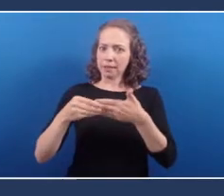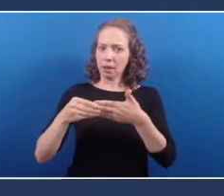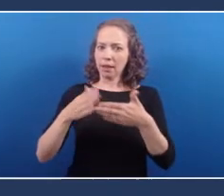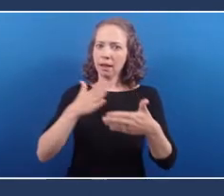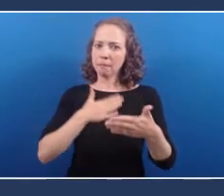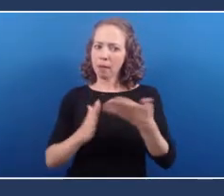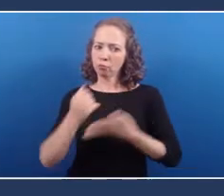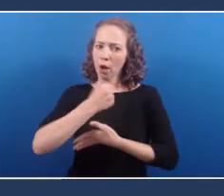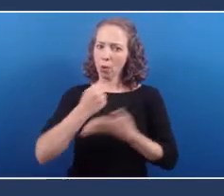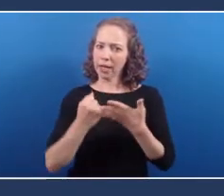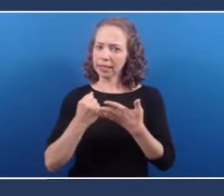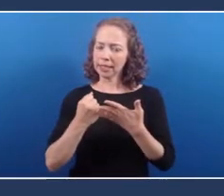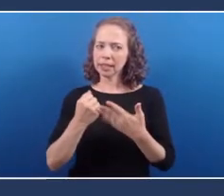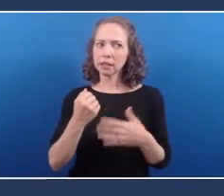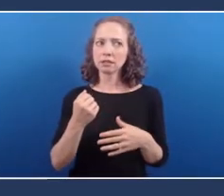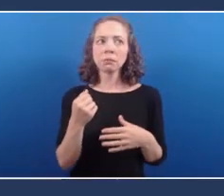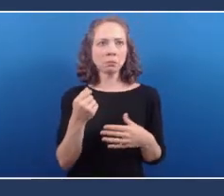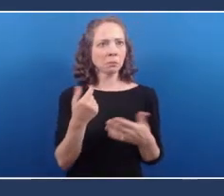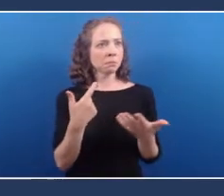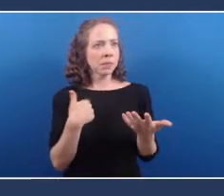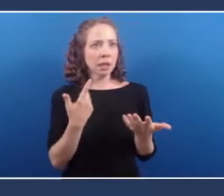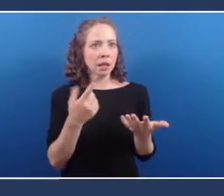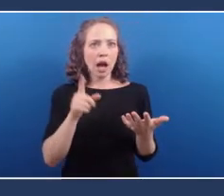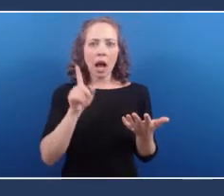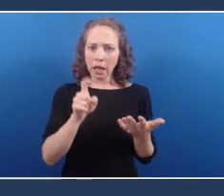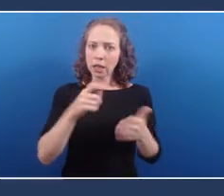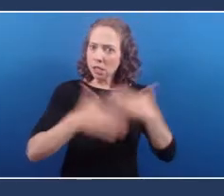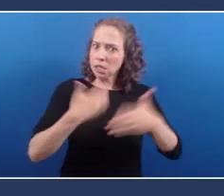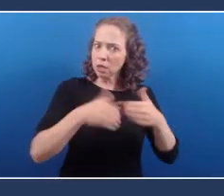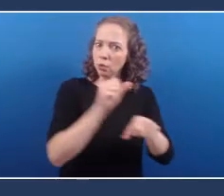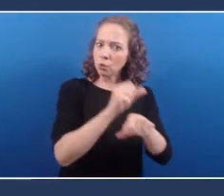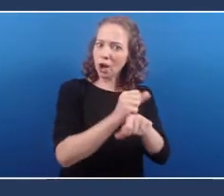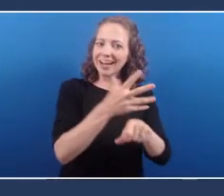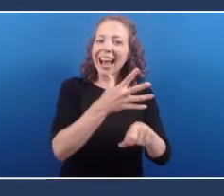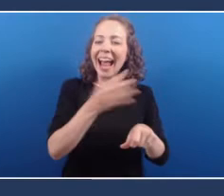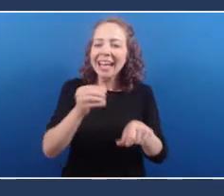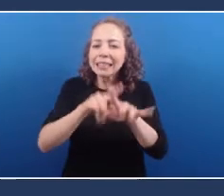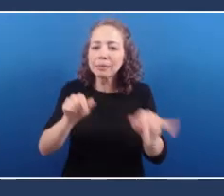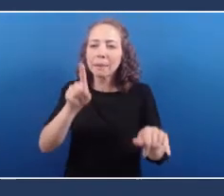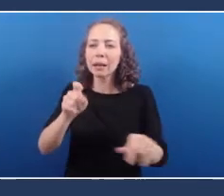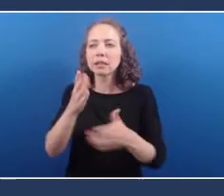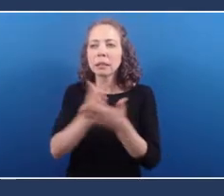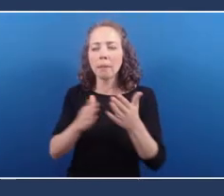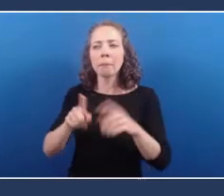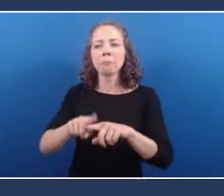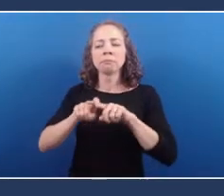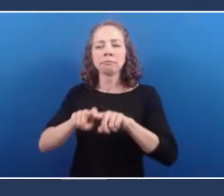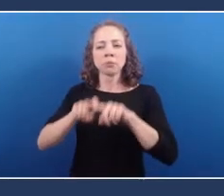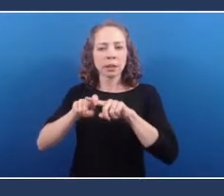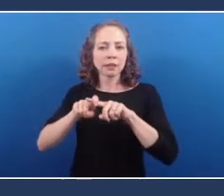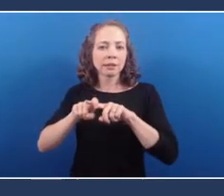Focusing on the right thing, getting simplicity and a lot of clarity. So, again, if you are a manager, think about how